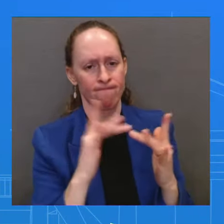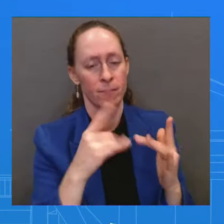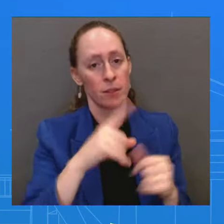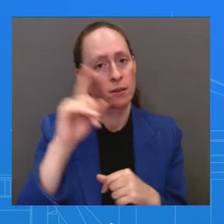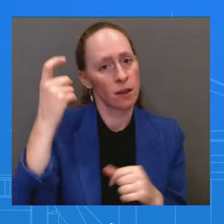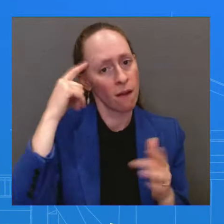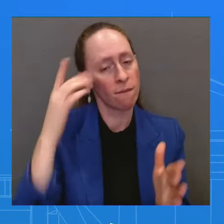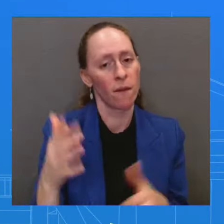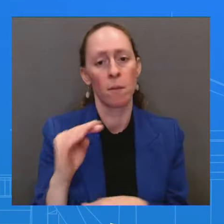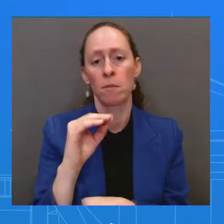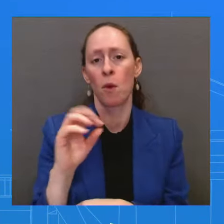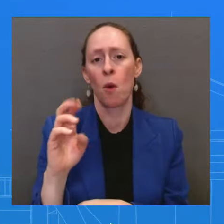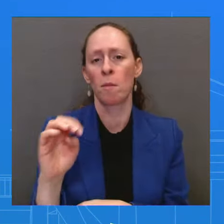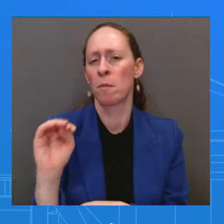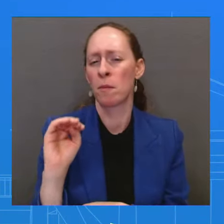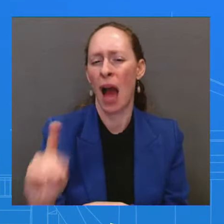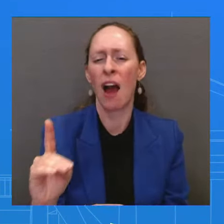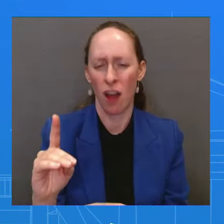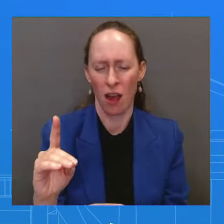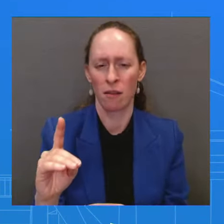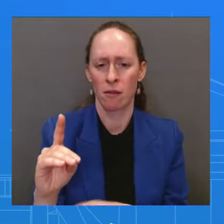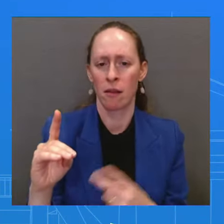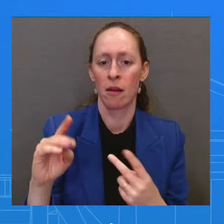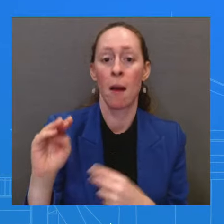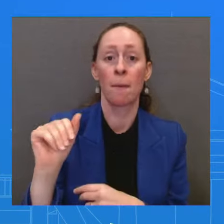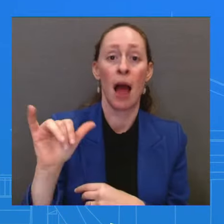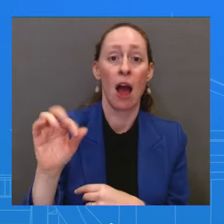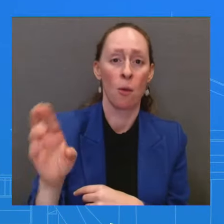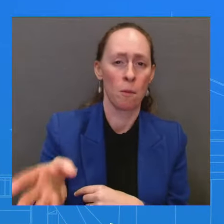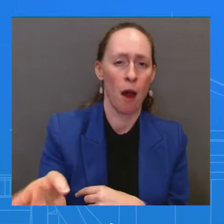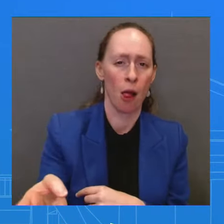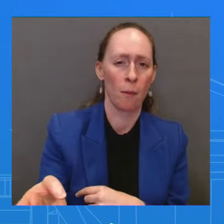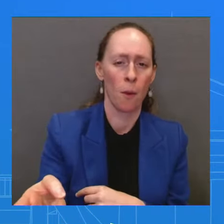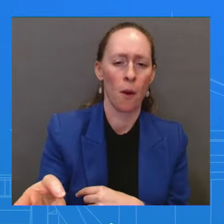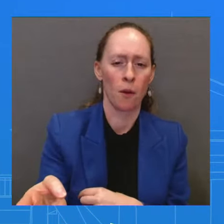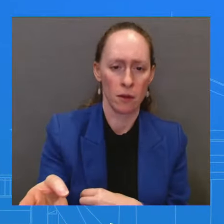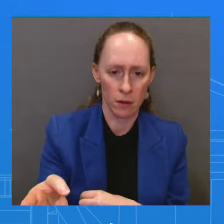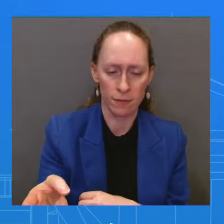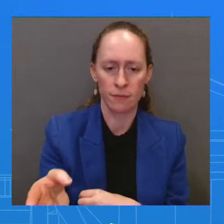and the president of Morgan State University about the shooting and offered our support. The AA- --